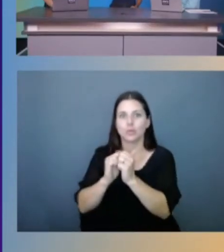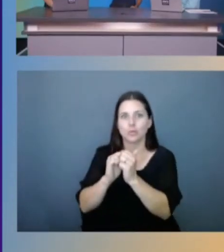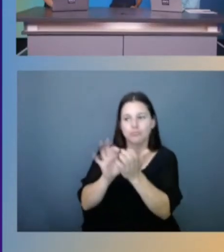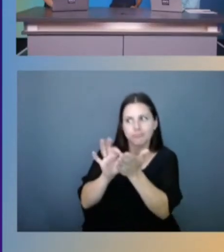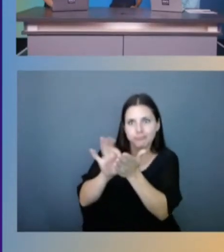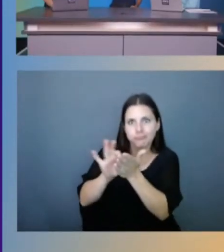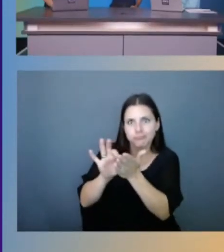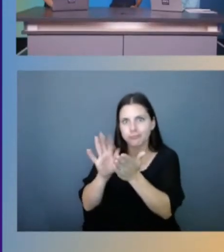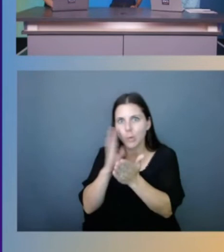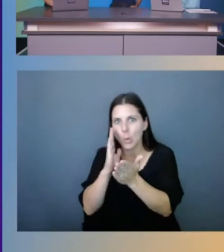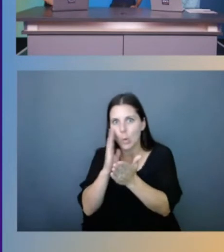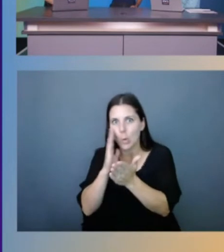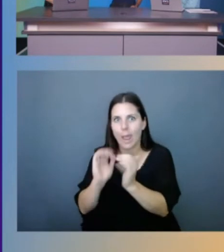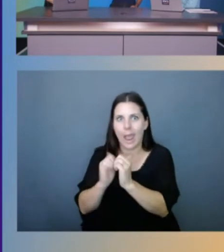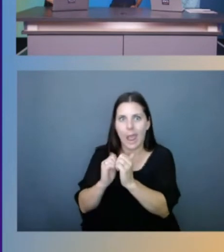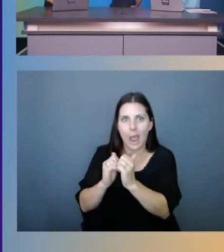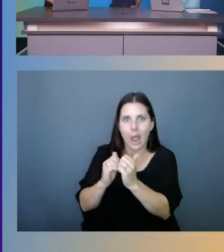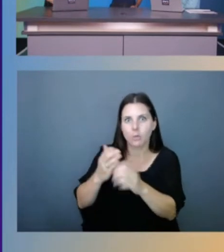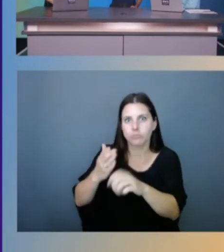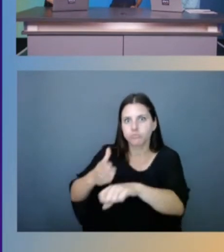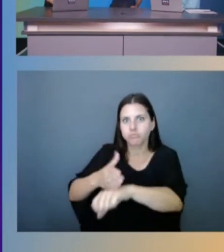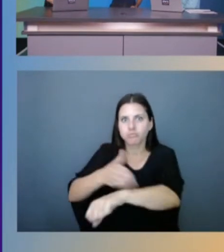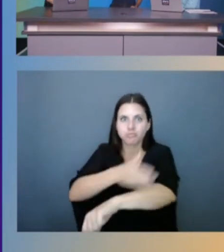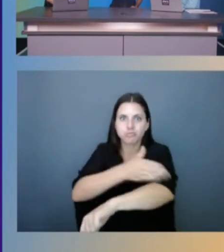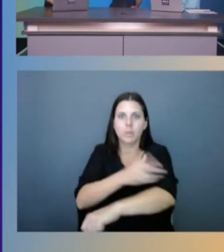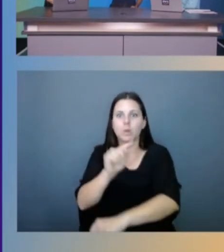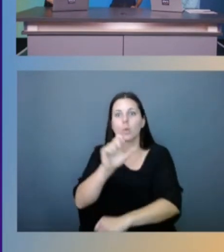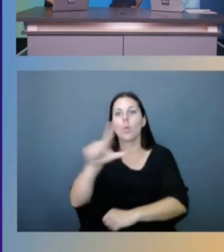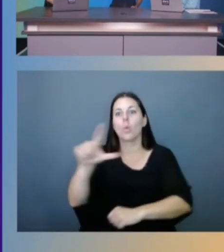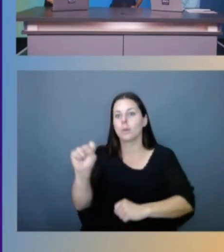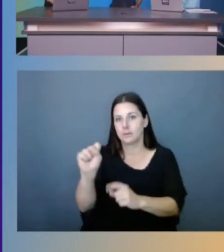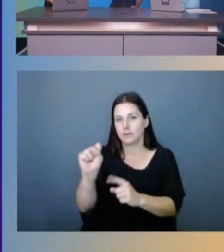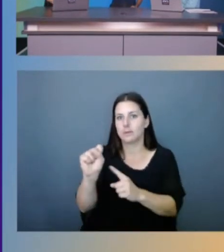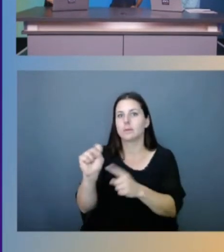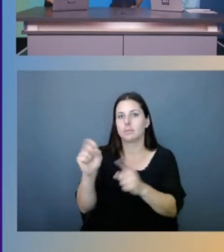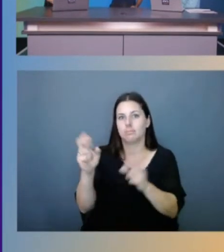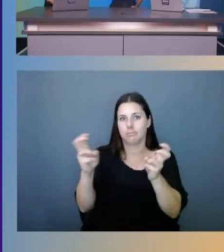So one of the tool was also launched, which is AWS Customer Carbon Footprint tool.